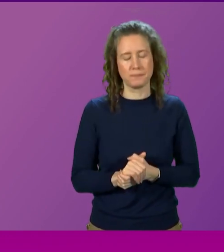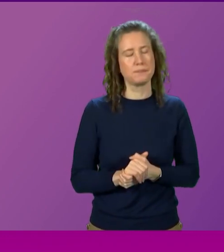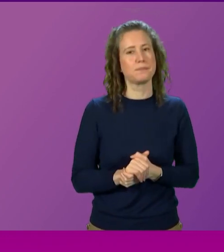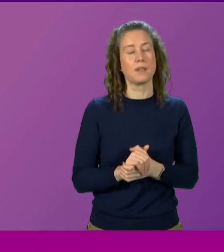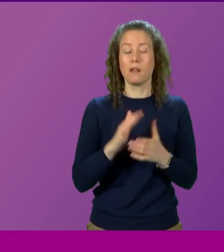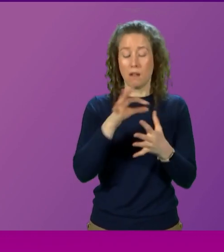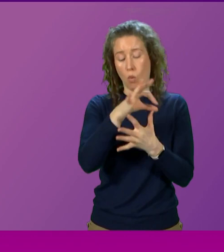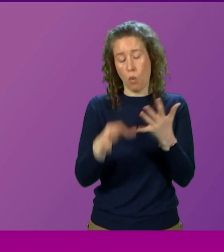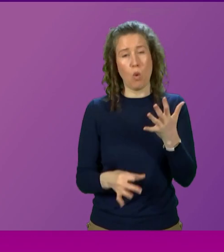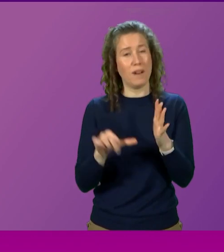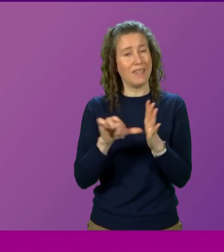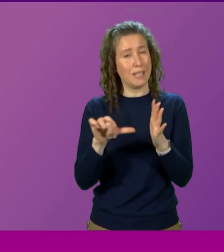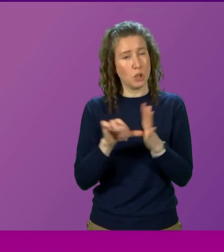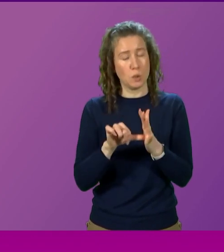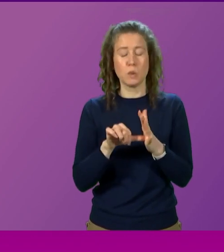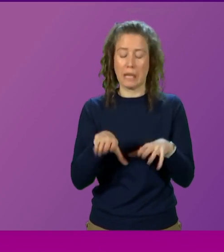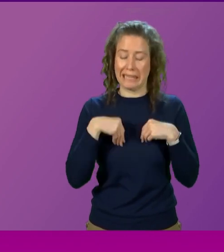All those issues are taken seriously.